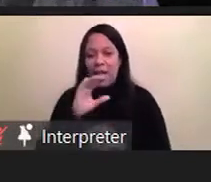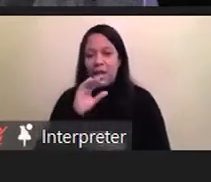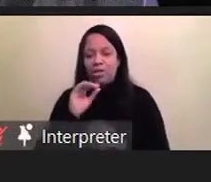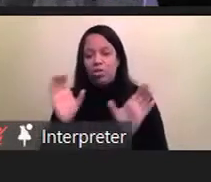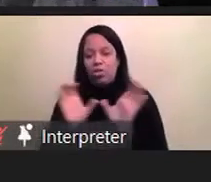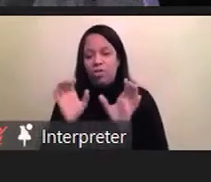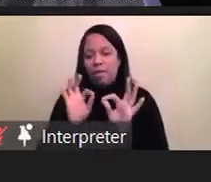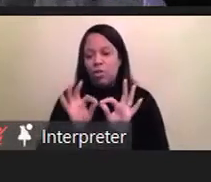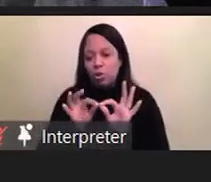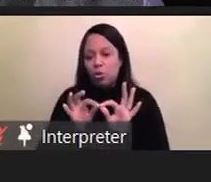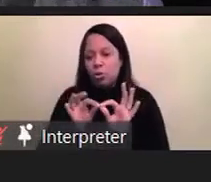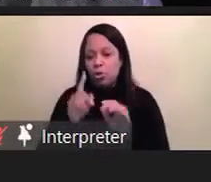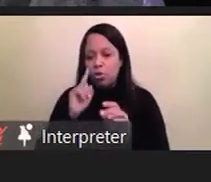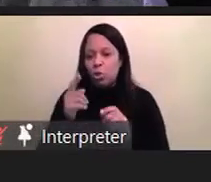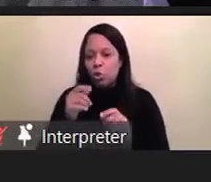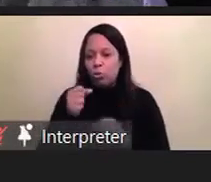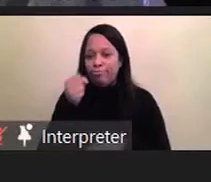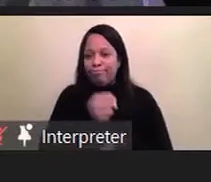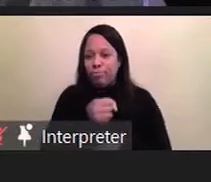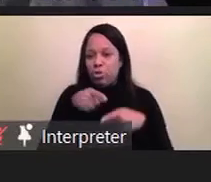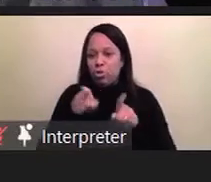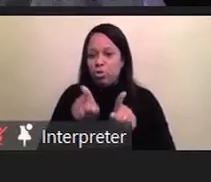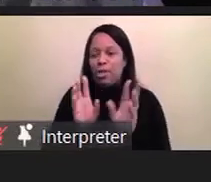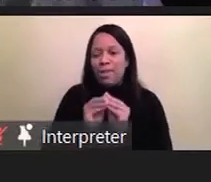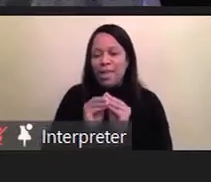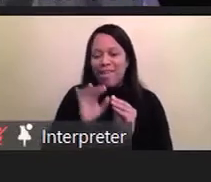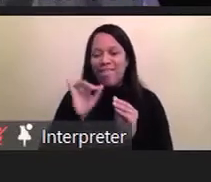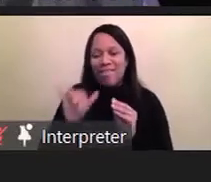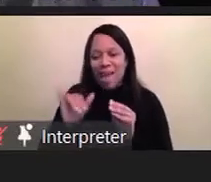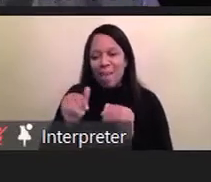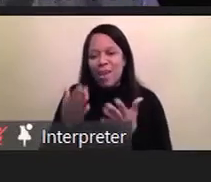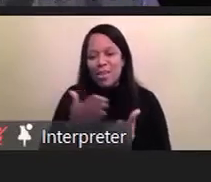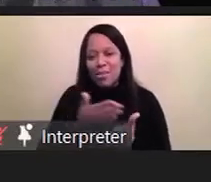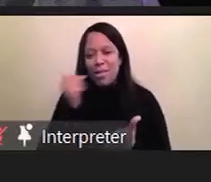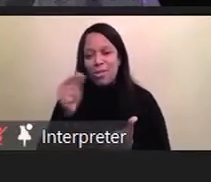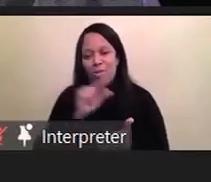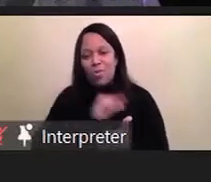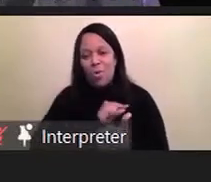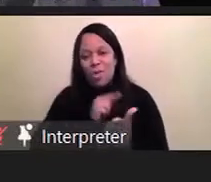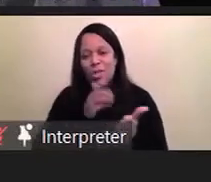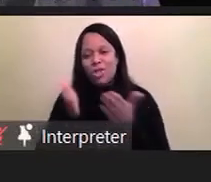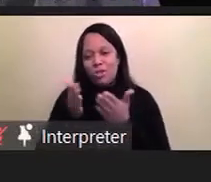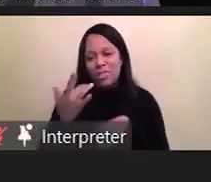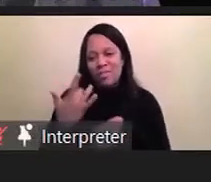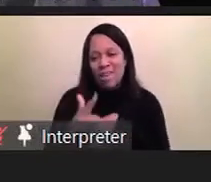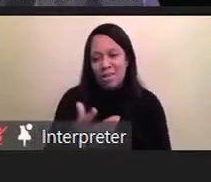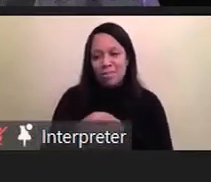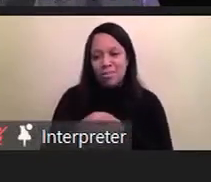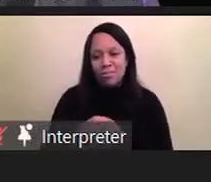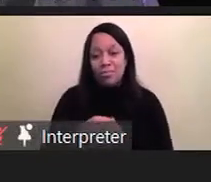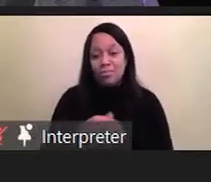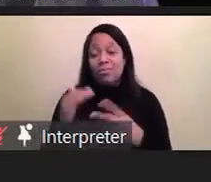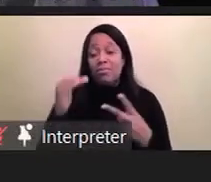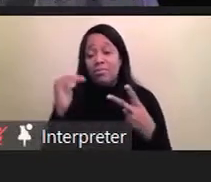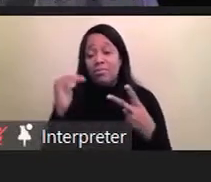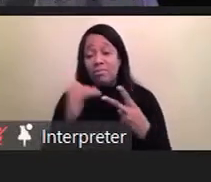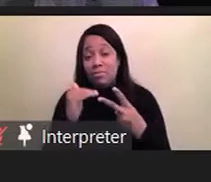That's the only way to ensure that you get the best real-time service available. Another service in this basket is